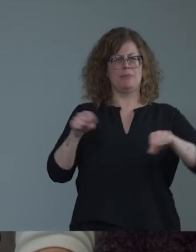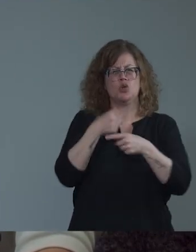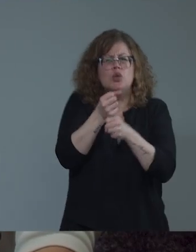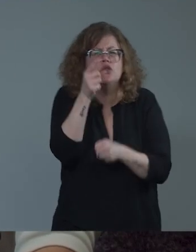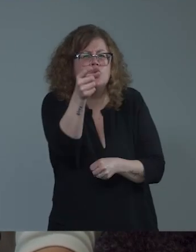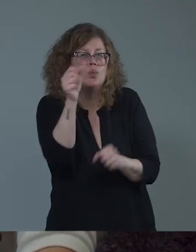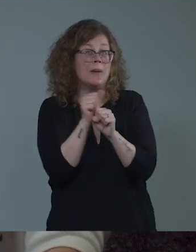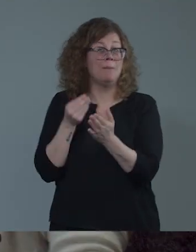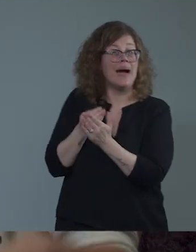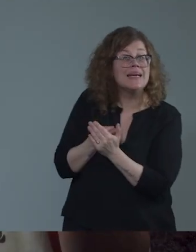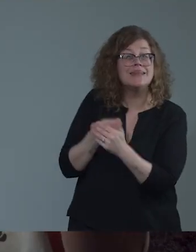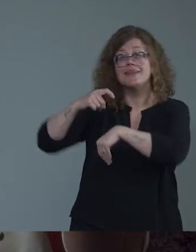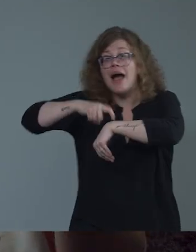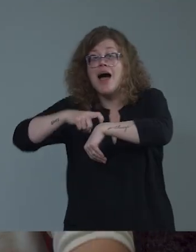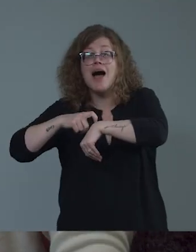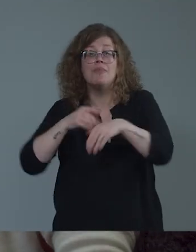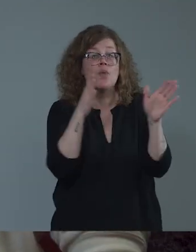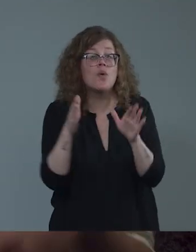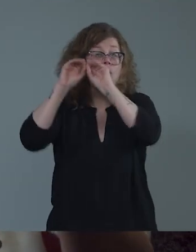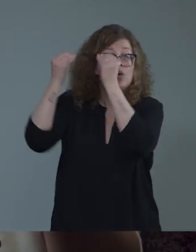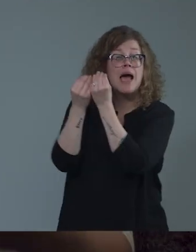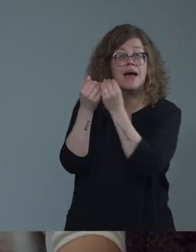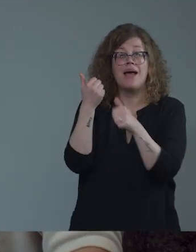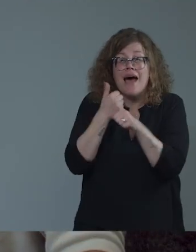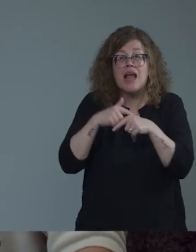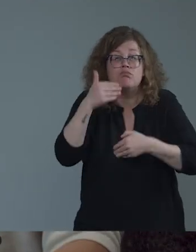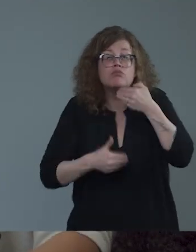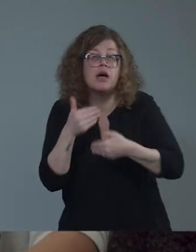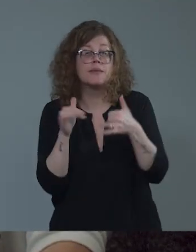beyond, and they can trust that if something goes wrong, you're there, you can figure stuff out.